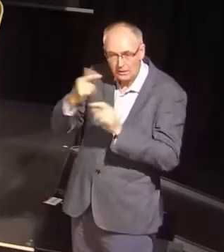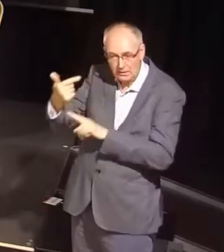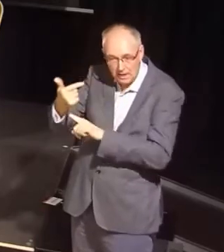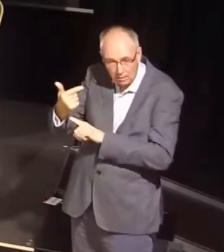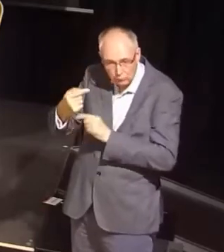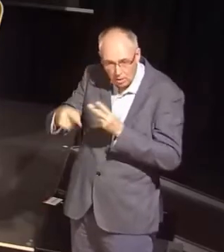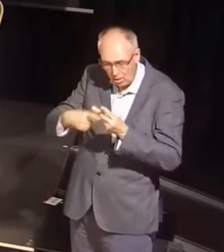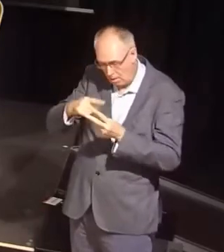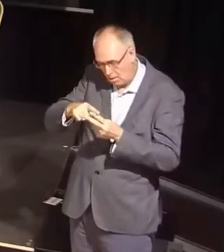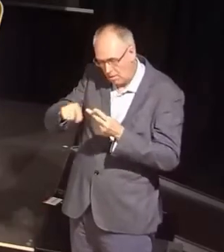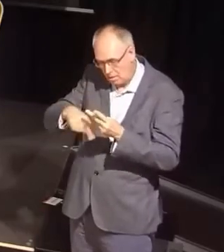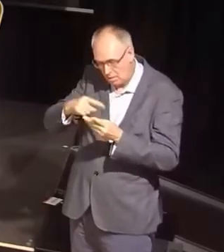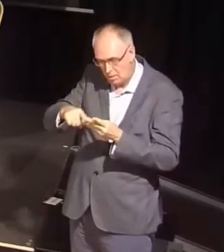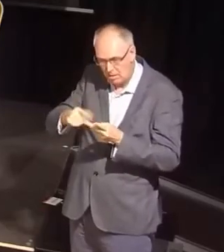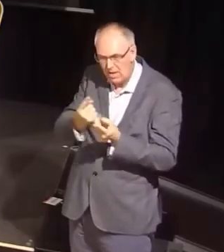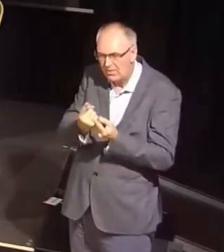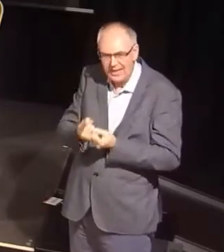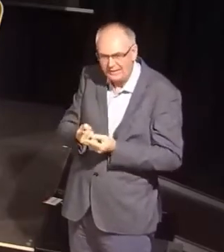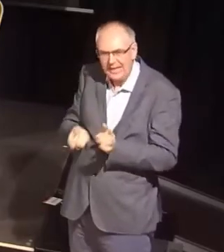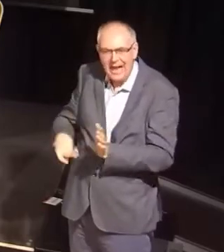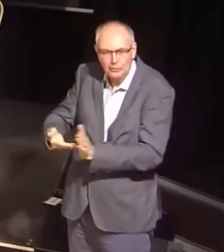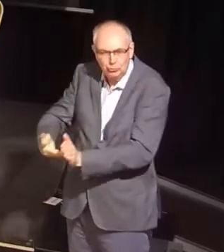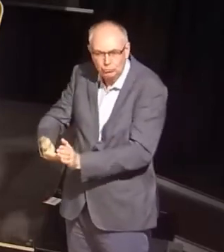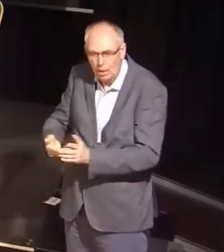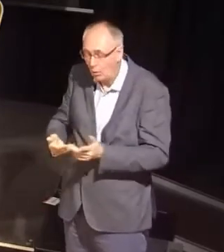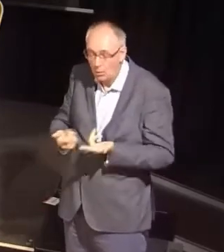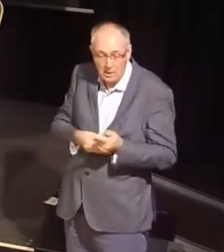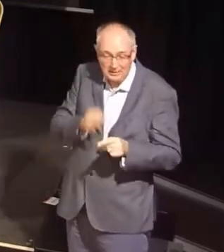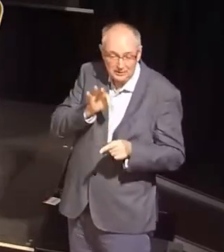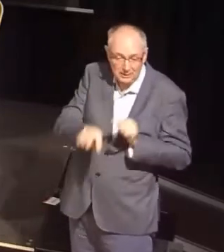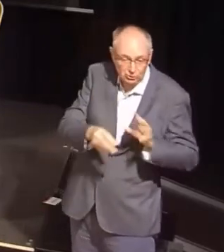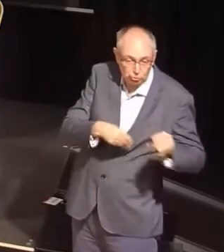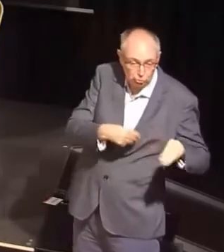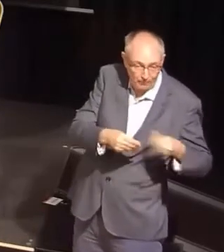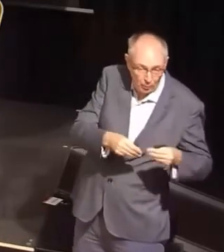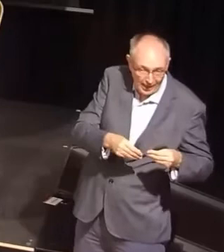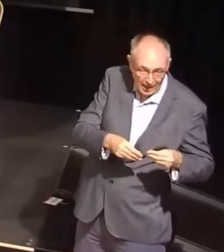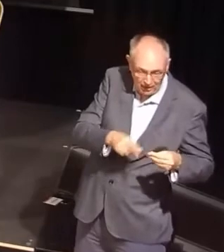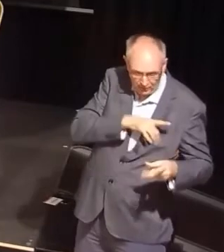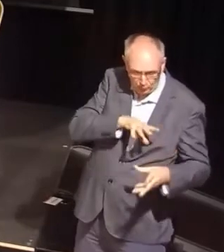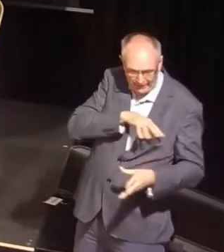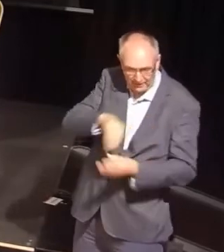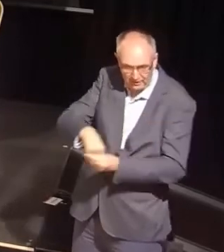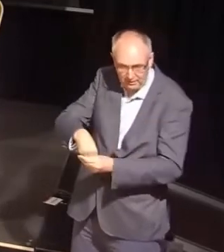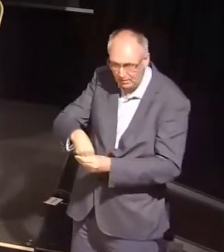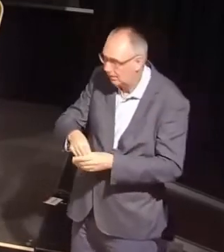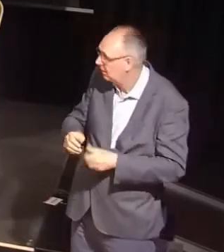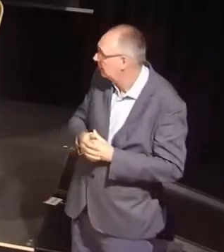Anything that would not be included, it could even be specialist software that we then bring in. So I'm going to talk about